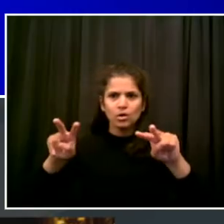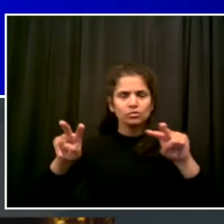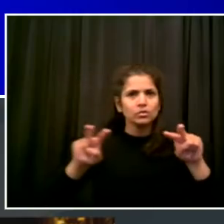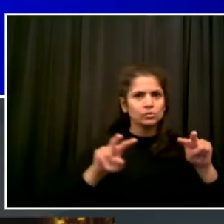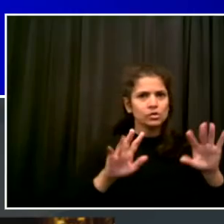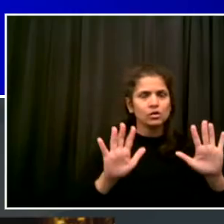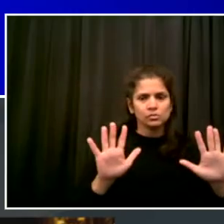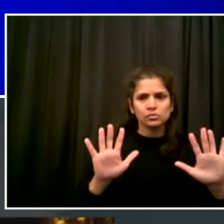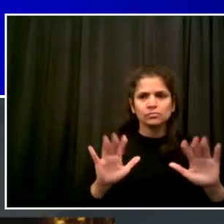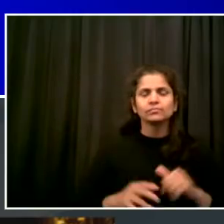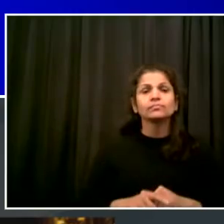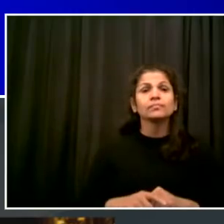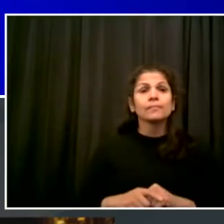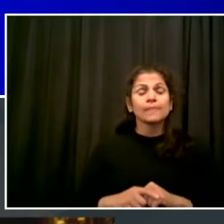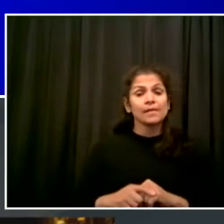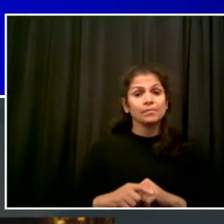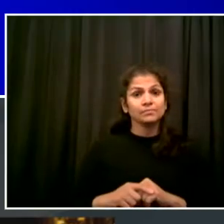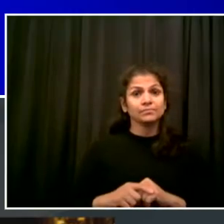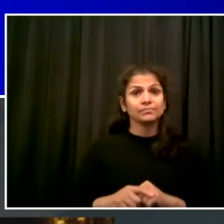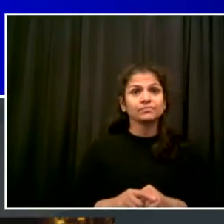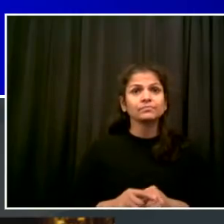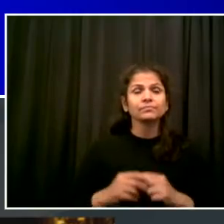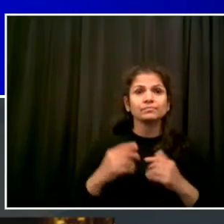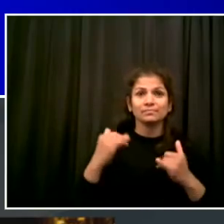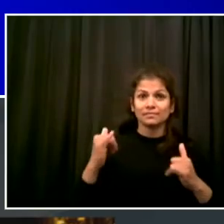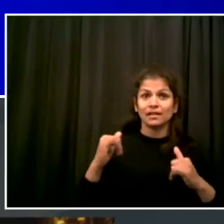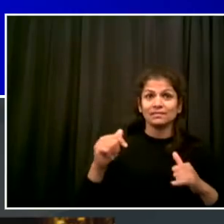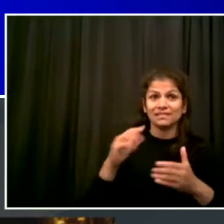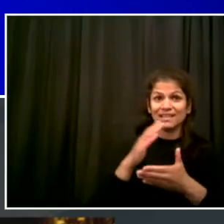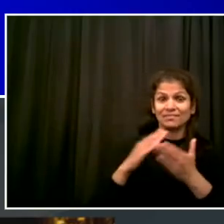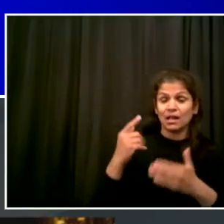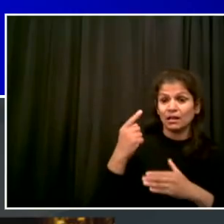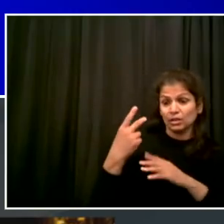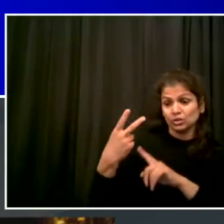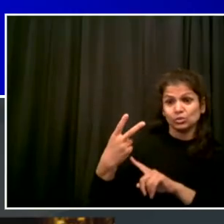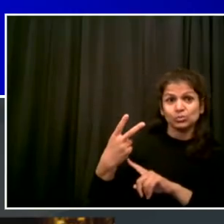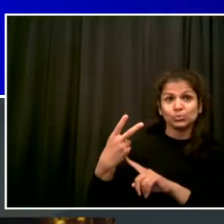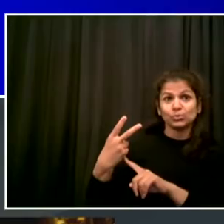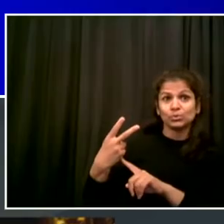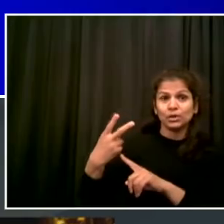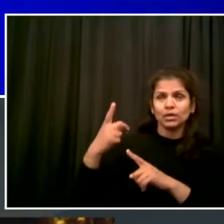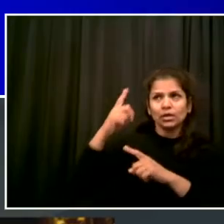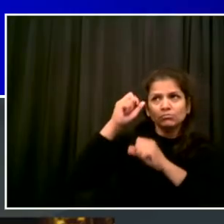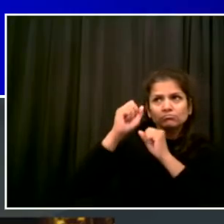NORMAL BUT LOTS OF ALTERNATIVES